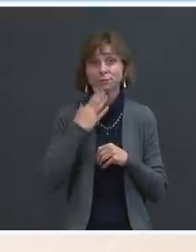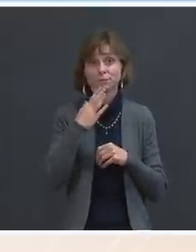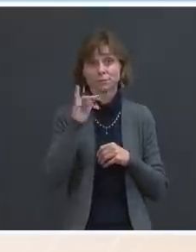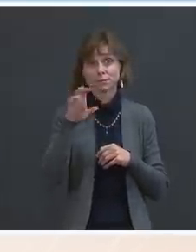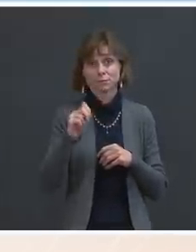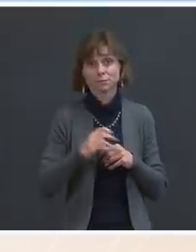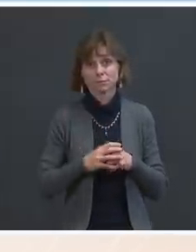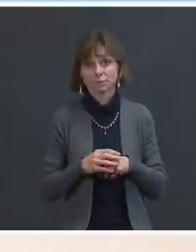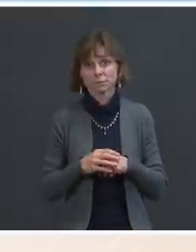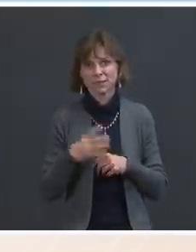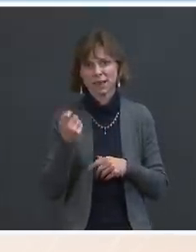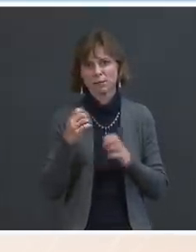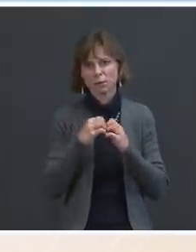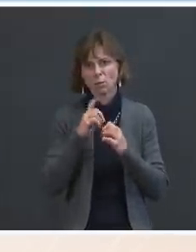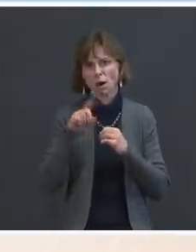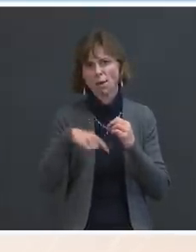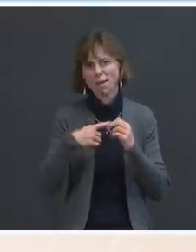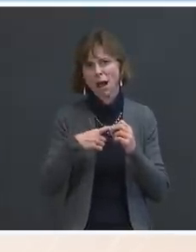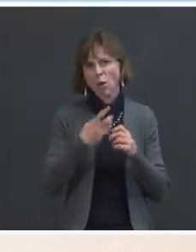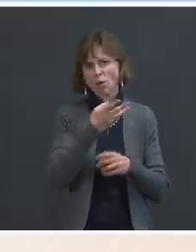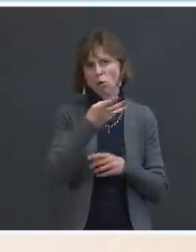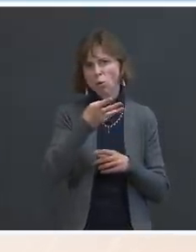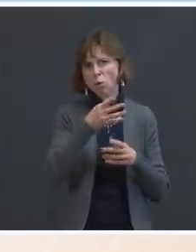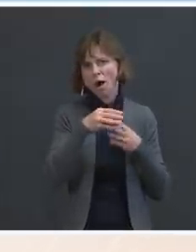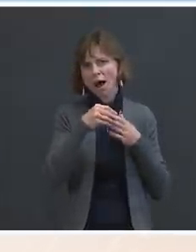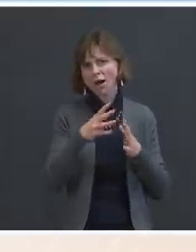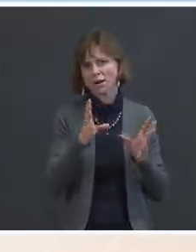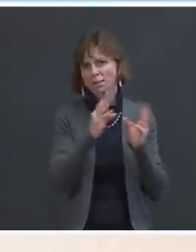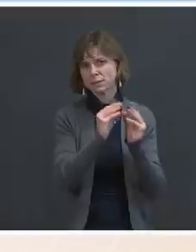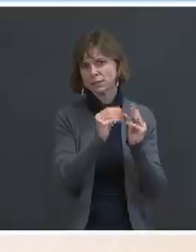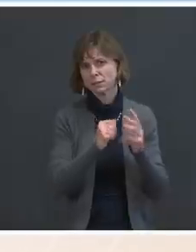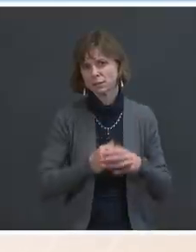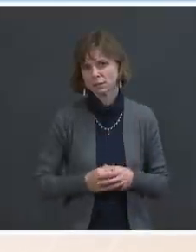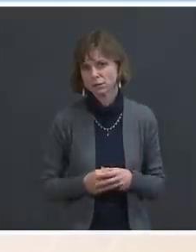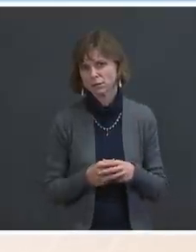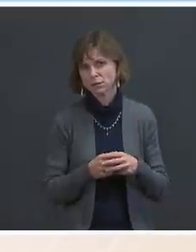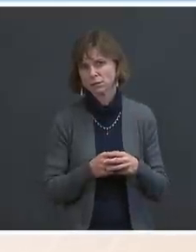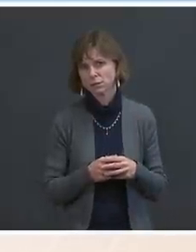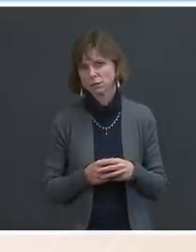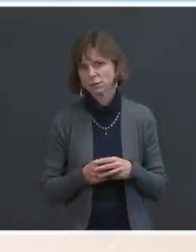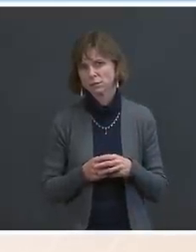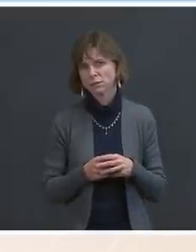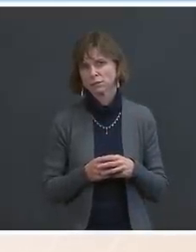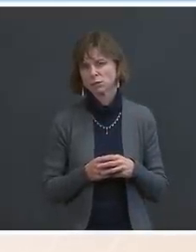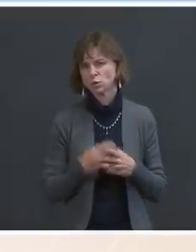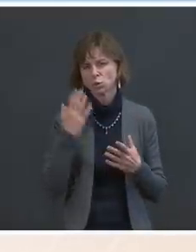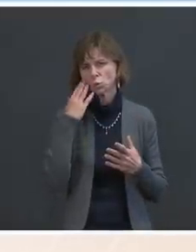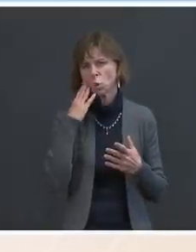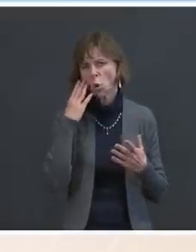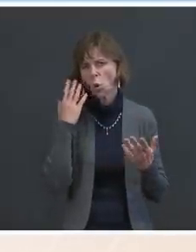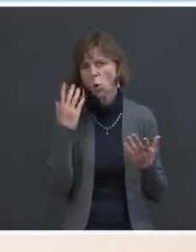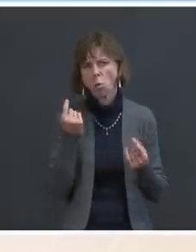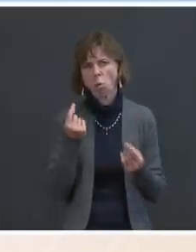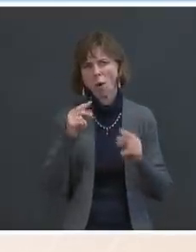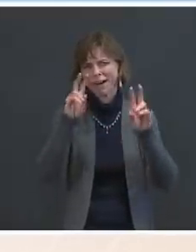Just a little bit more on the Quad. You mentioned yesterday that one of the issues that will be discussed is how leaders can work together to combat the pandemic.